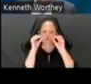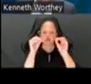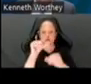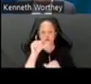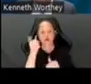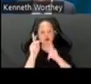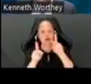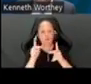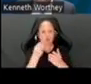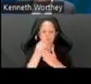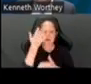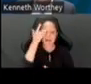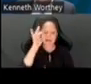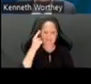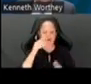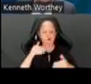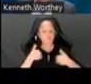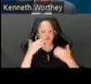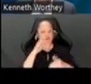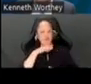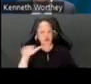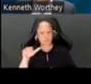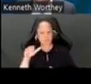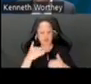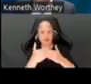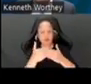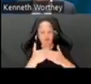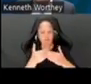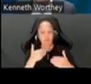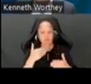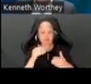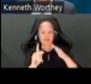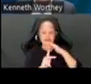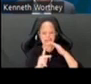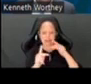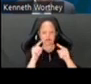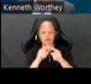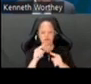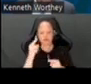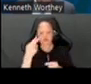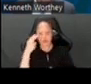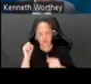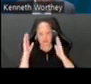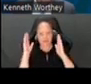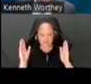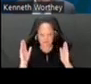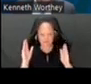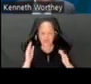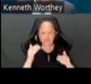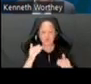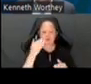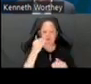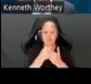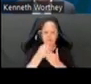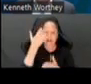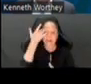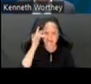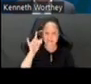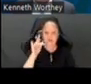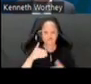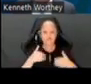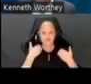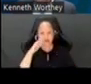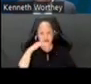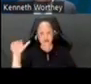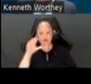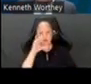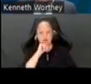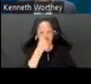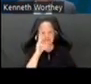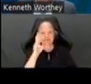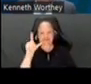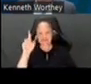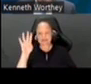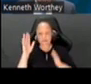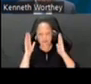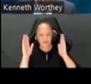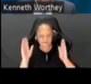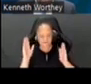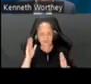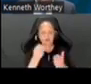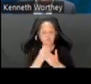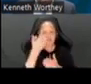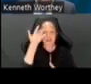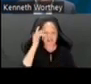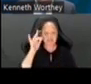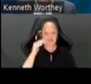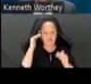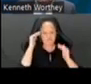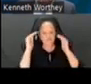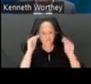Money Smart for pre-K to 5th grade, for young adults, 16 to 24, Money Smart for adults,